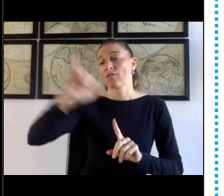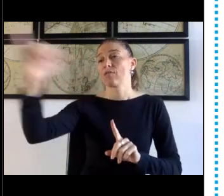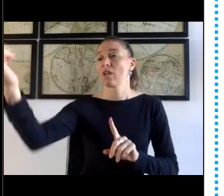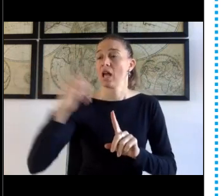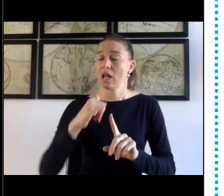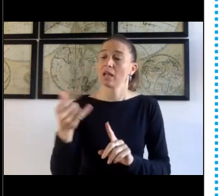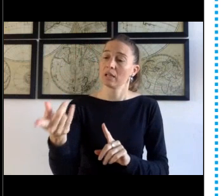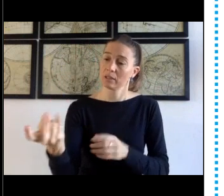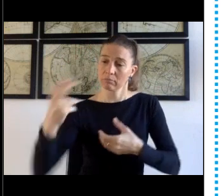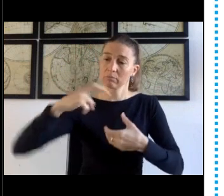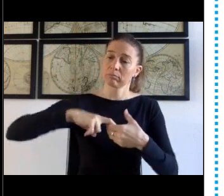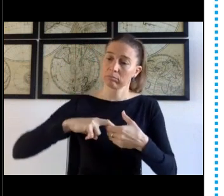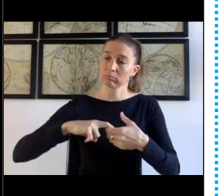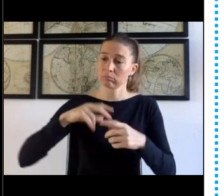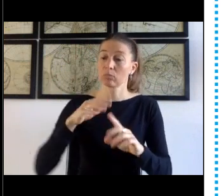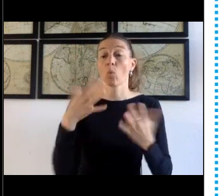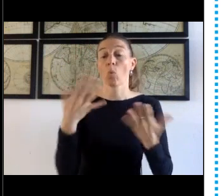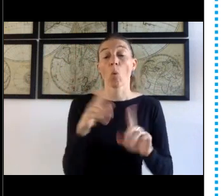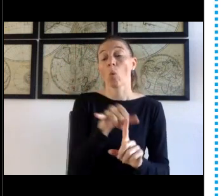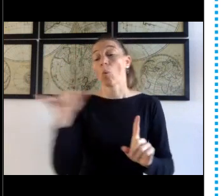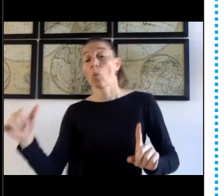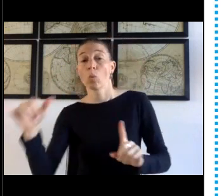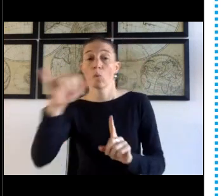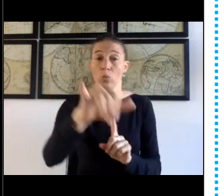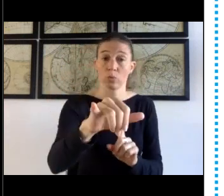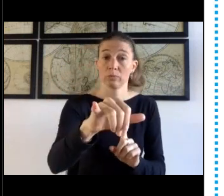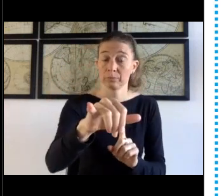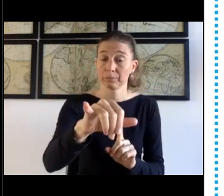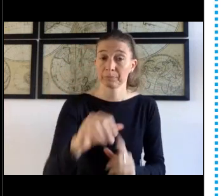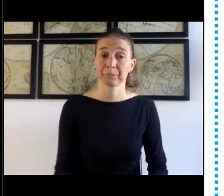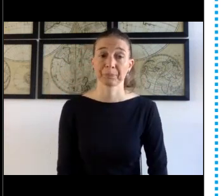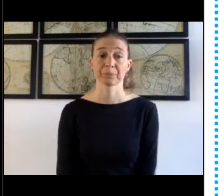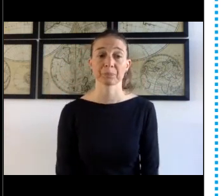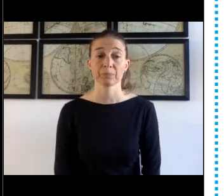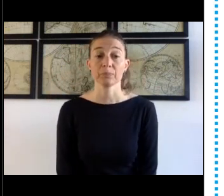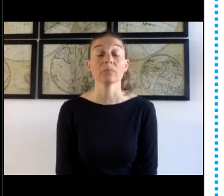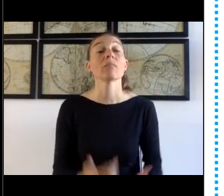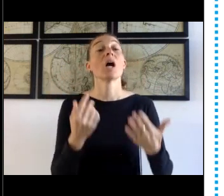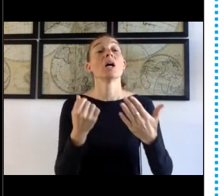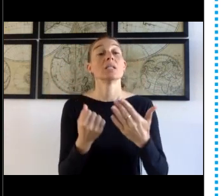or rerouting option. And on certain cases they have to compensate you.